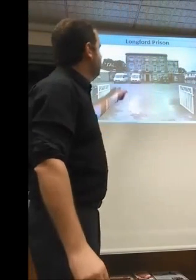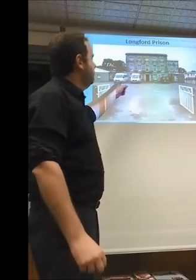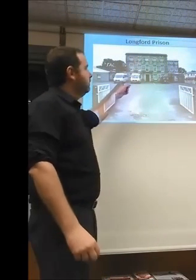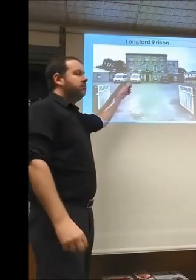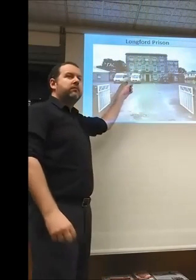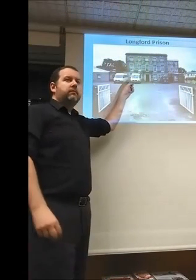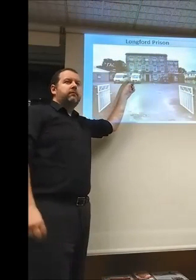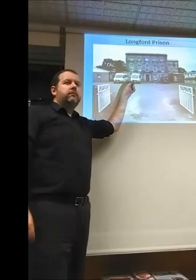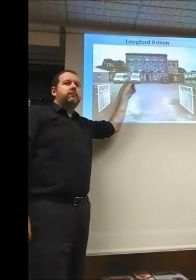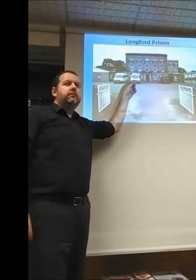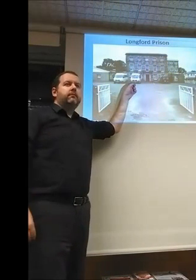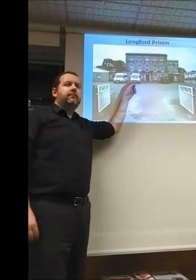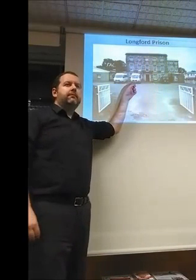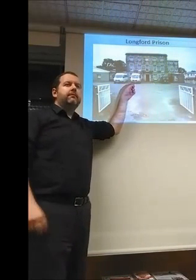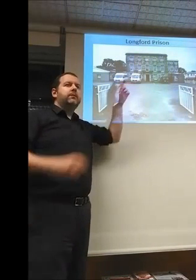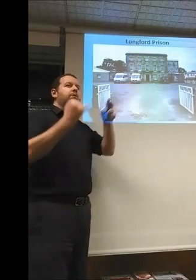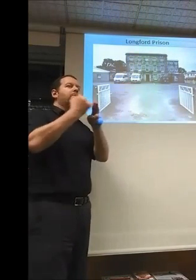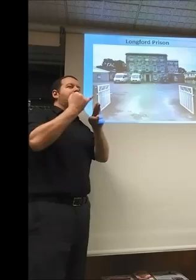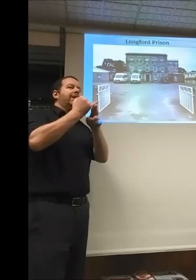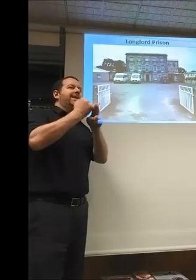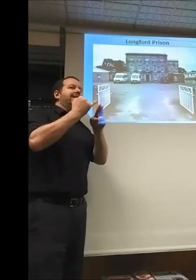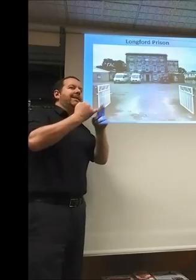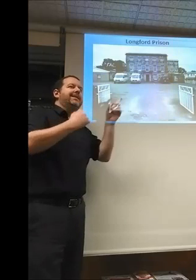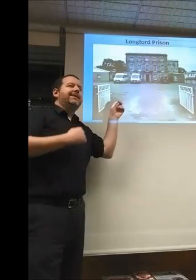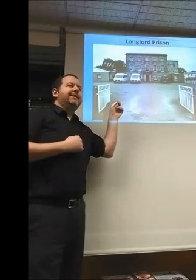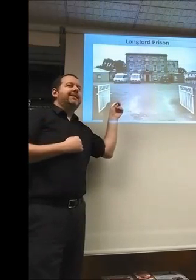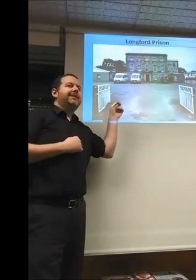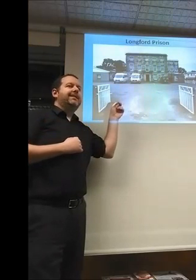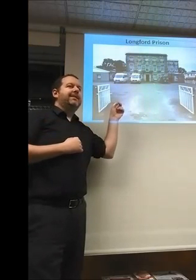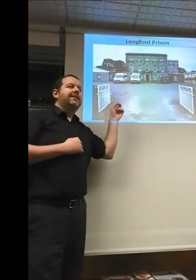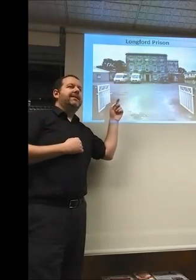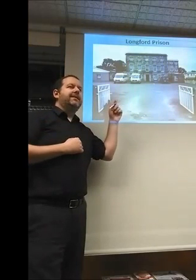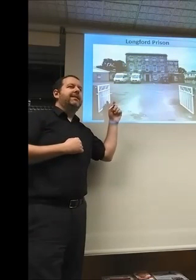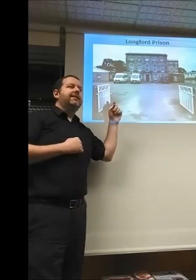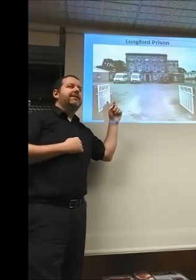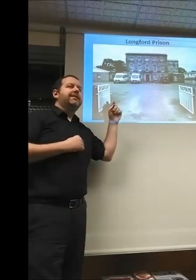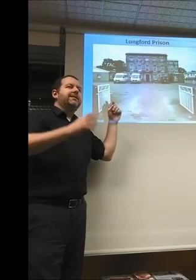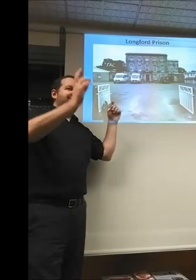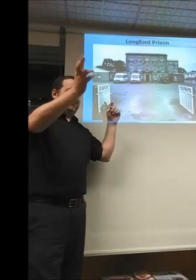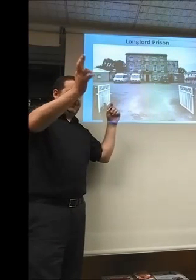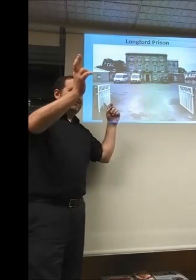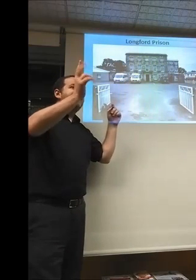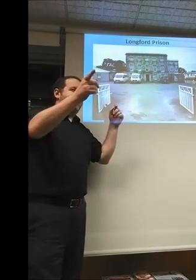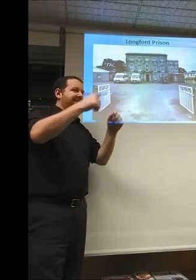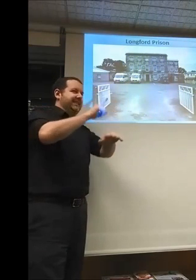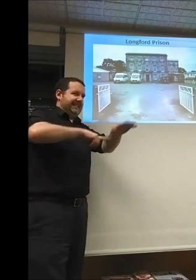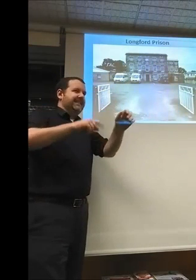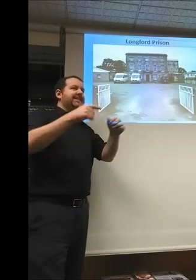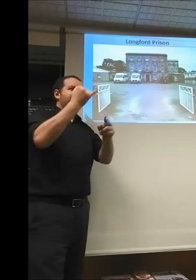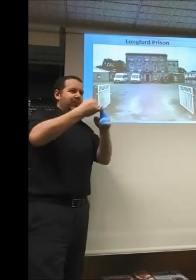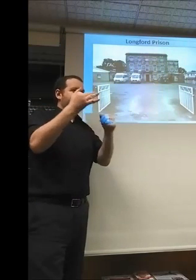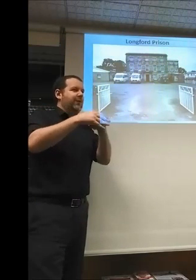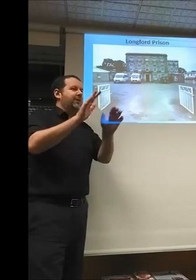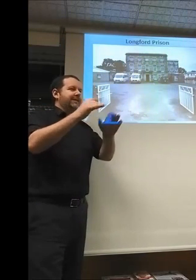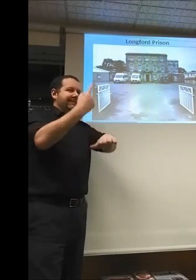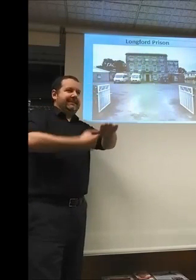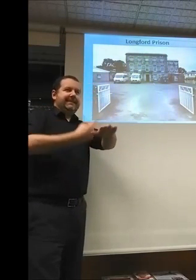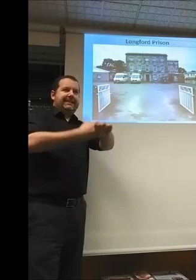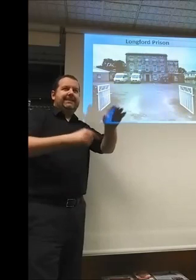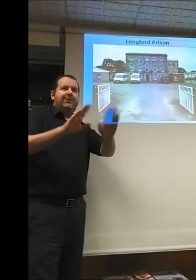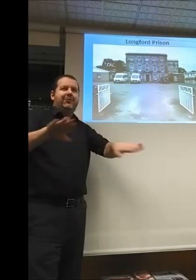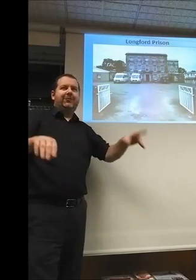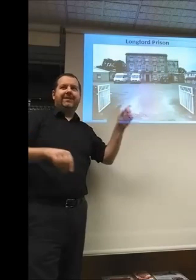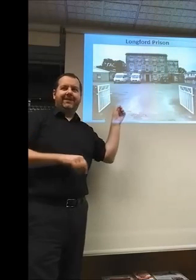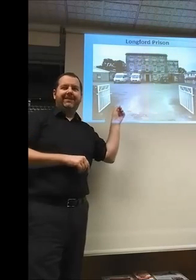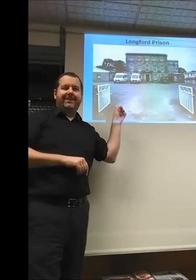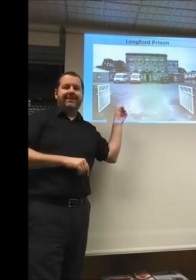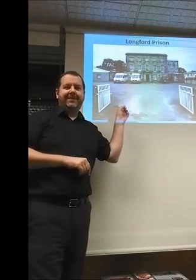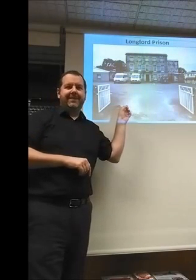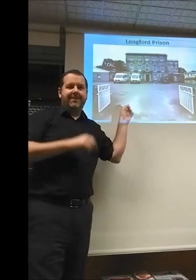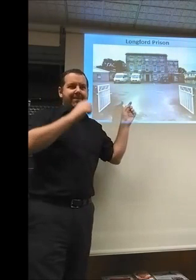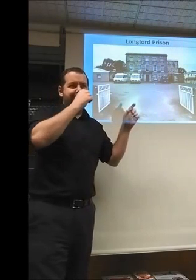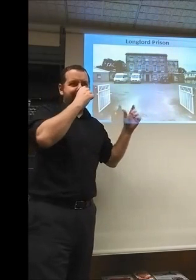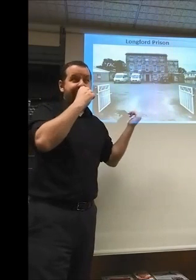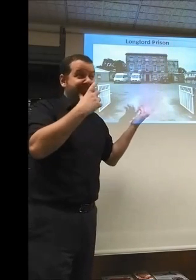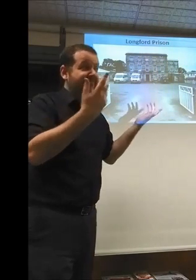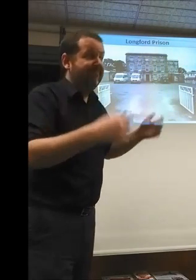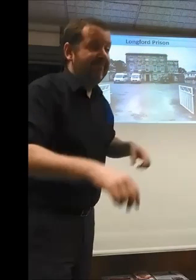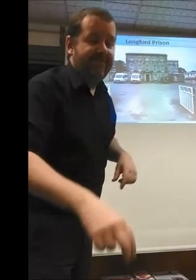That’s right yeah it’s a school, for disabled children.